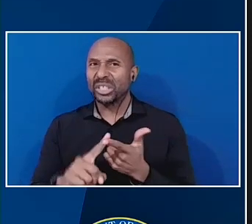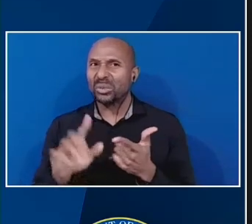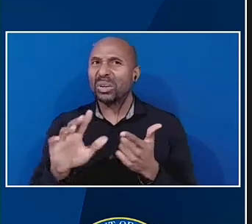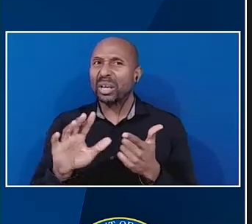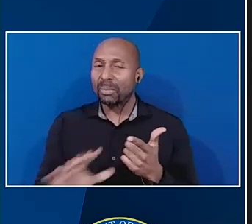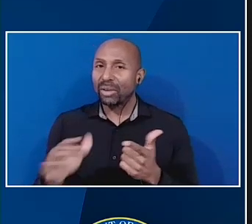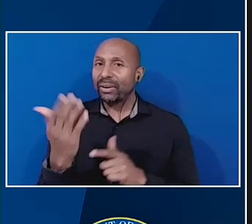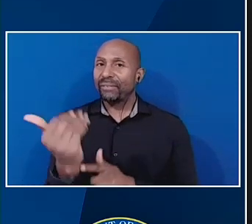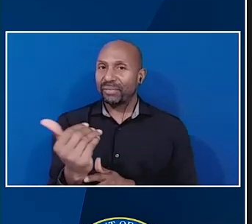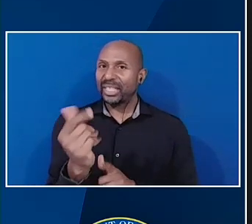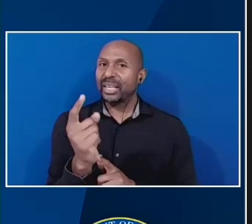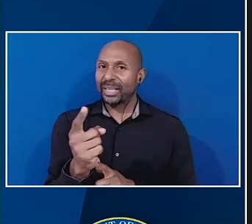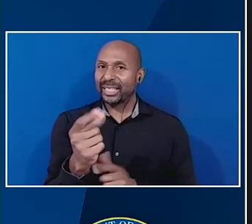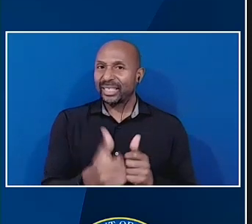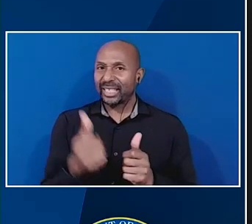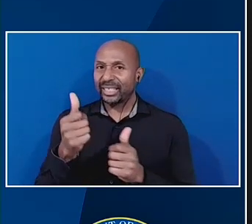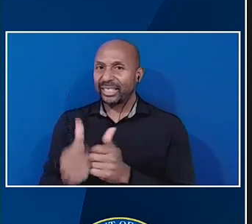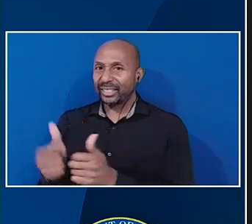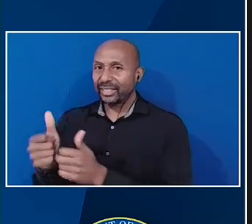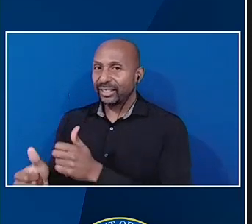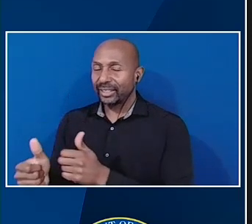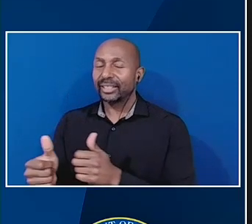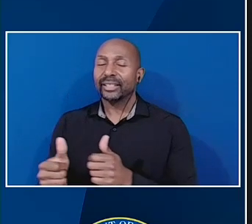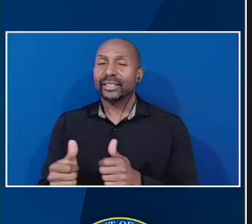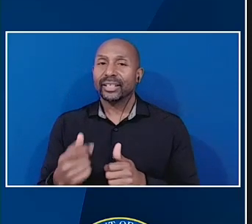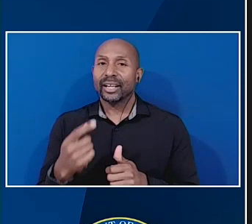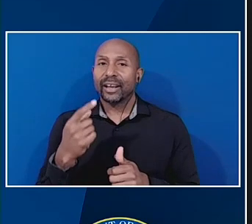We do encourage you, if things aren't